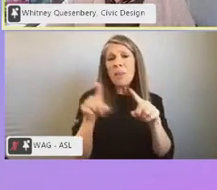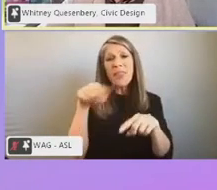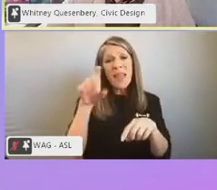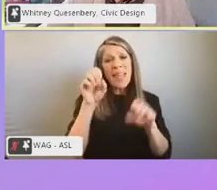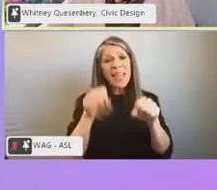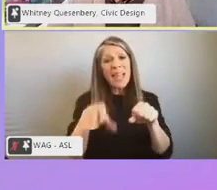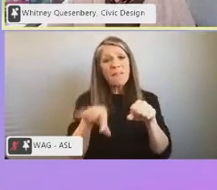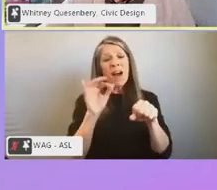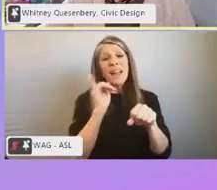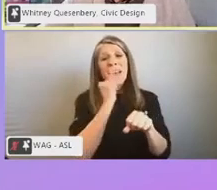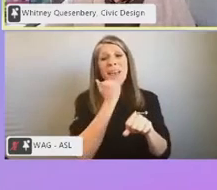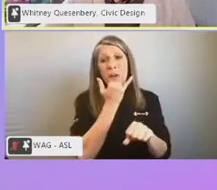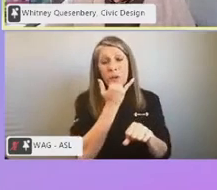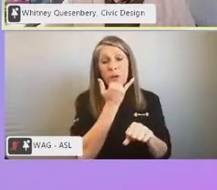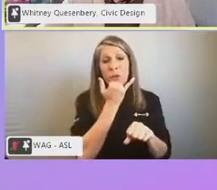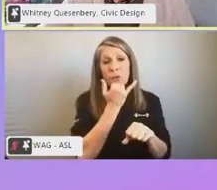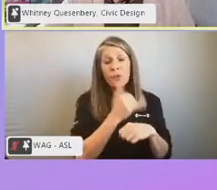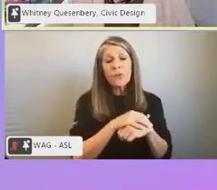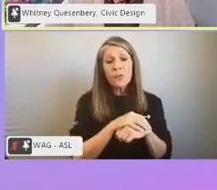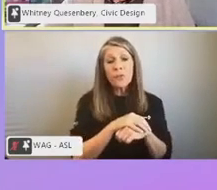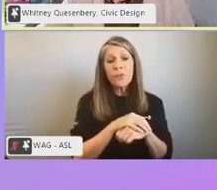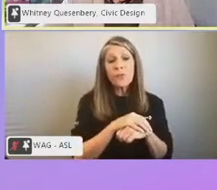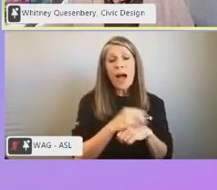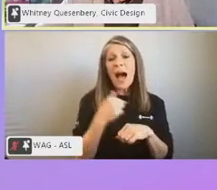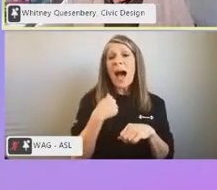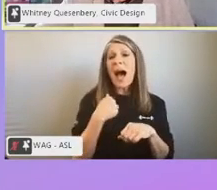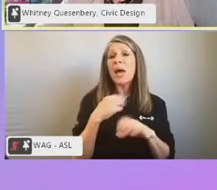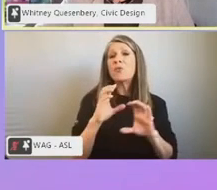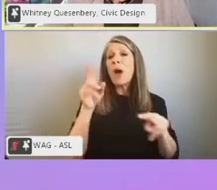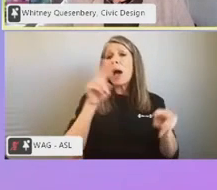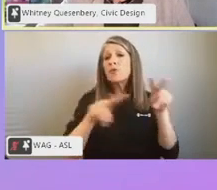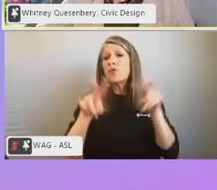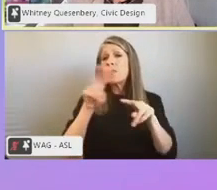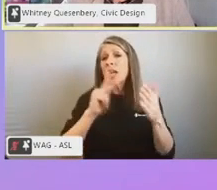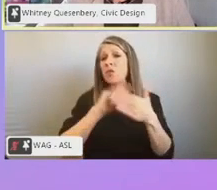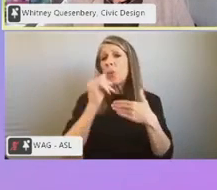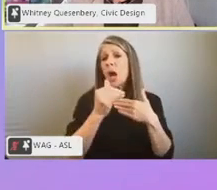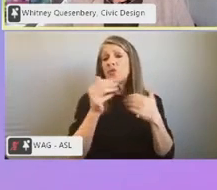do people want to and check -- and can check the ballot,